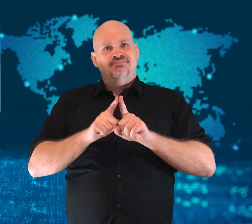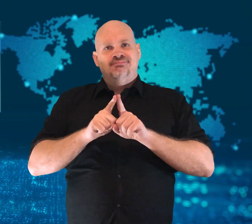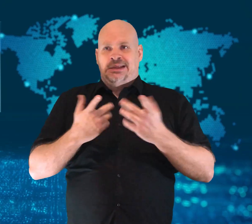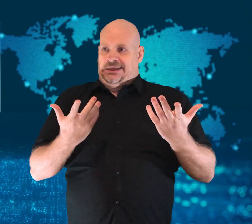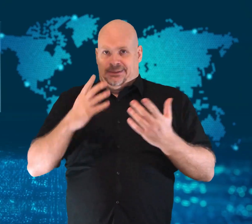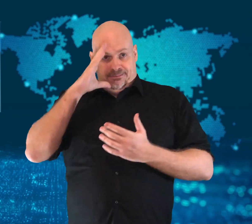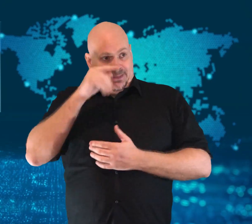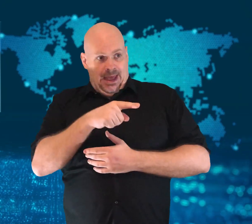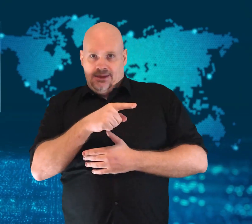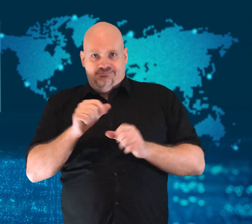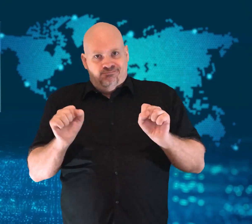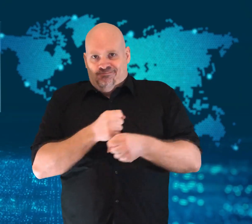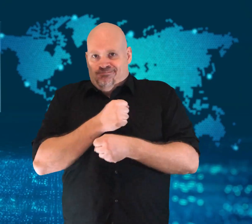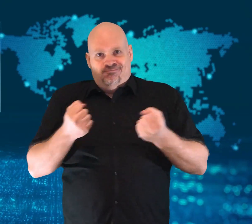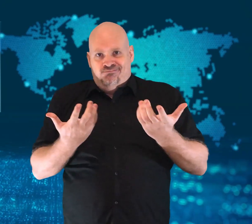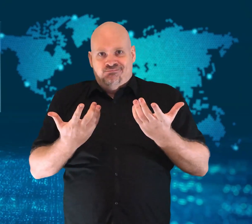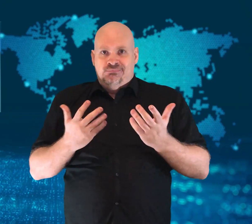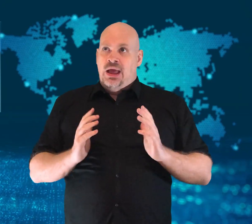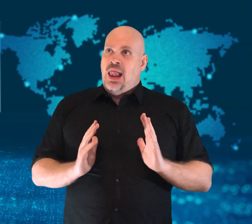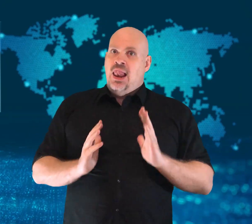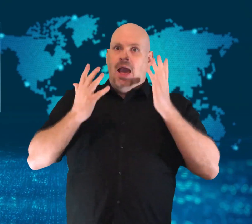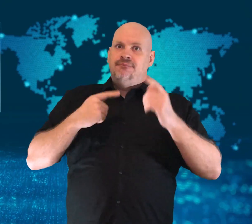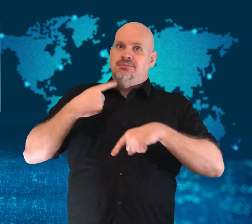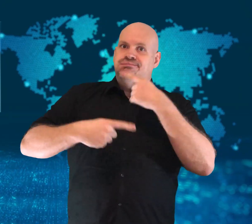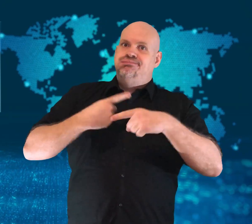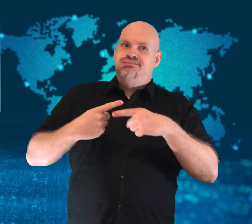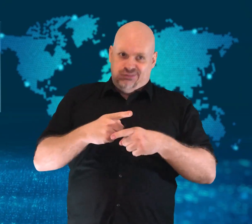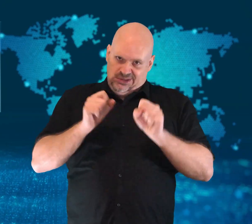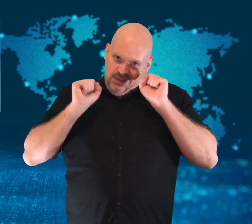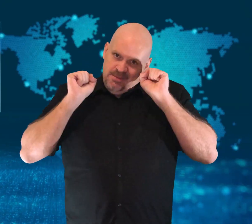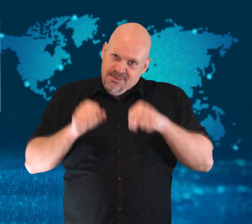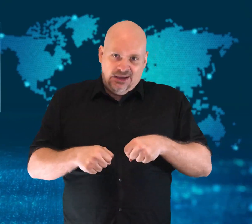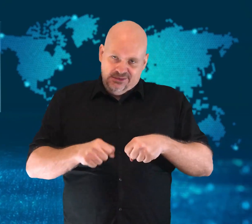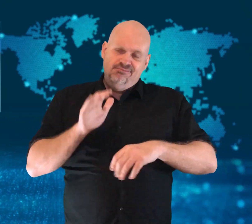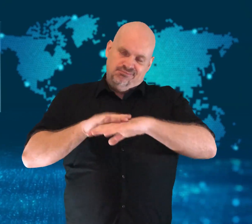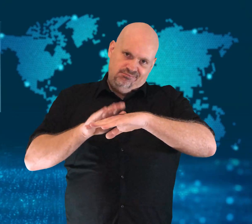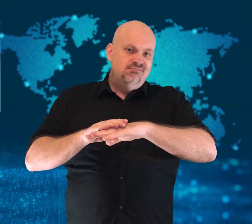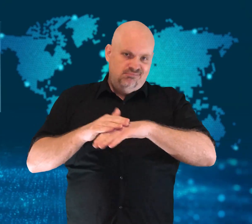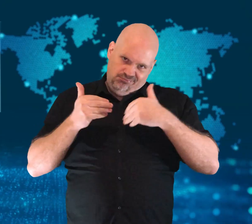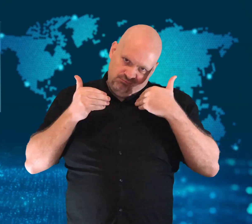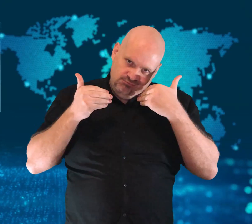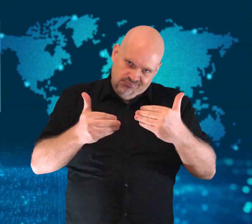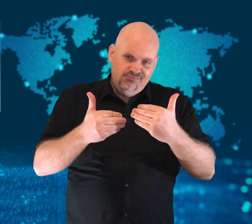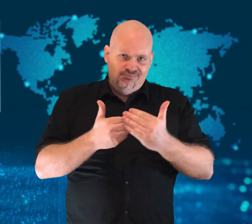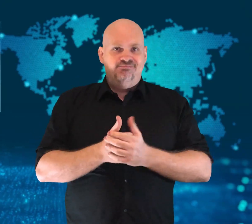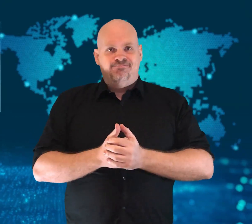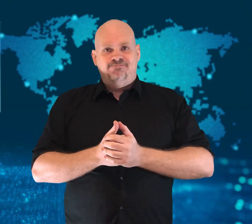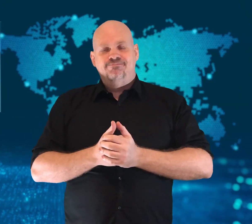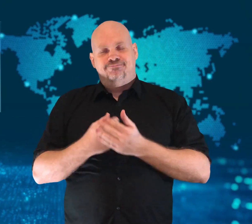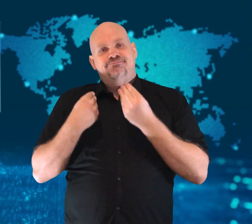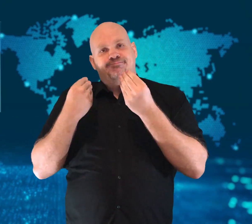“compassionate use” emergency authorization.